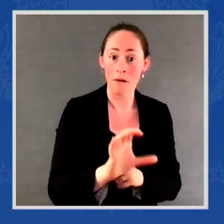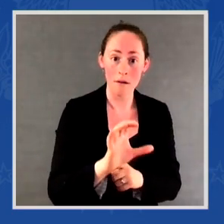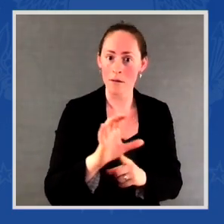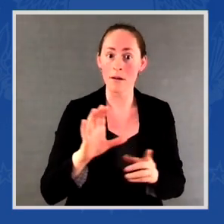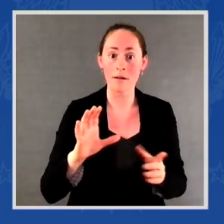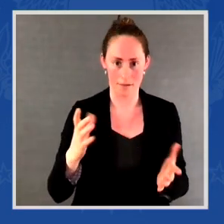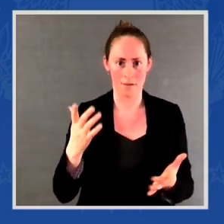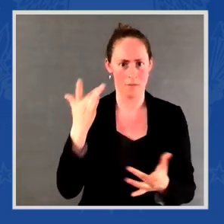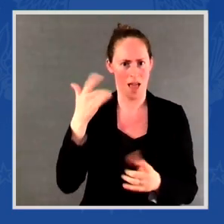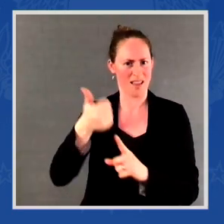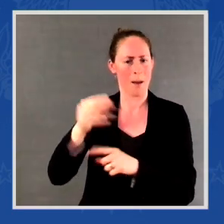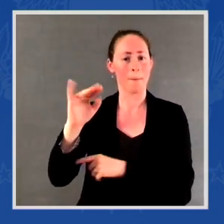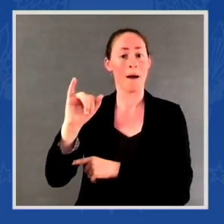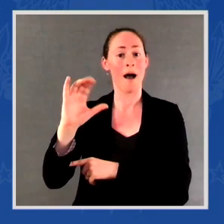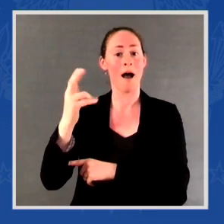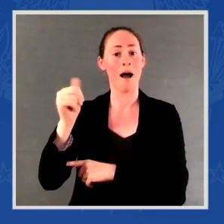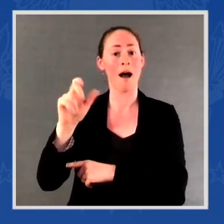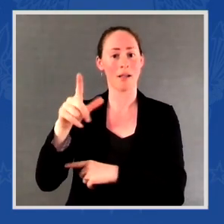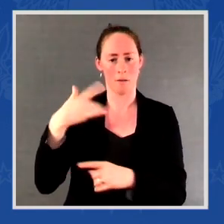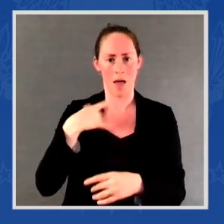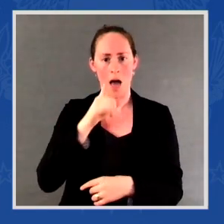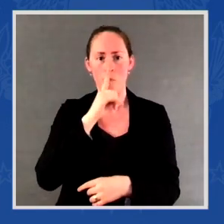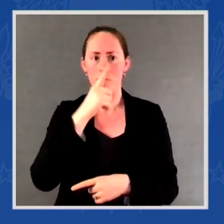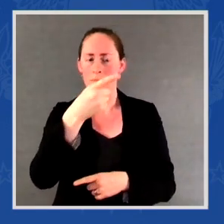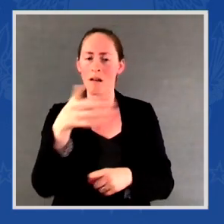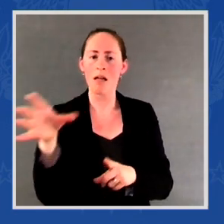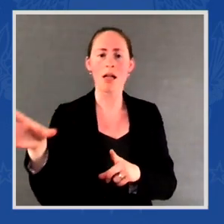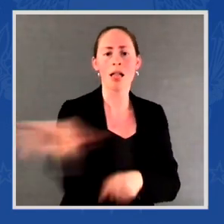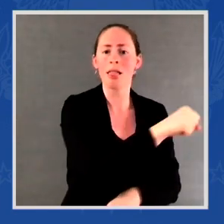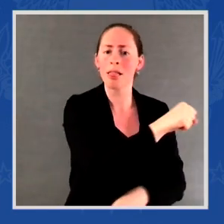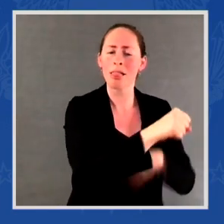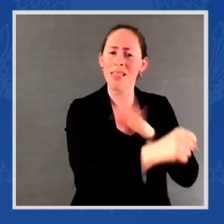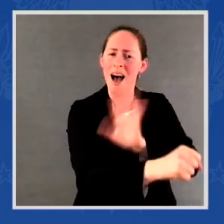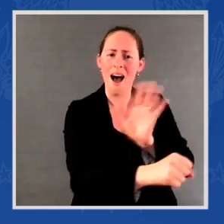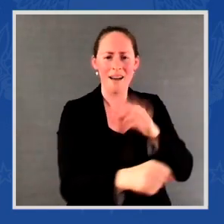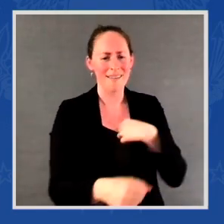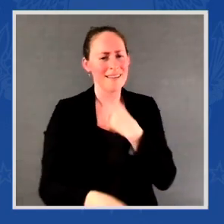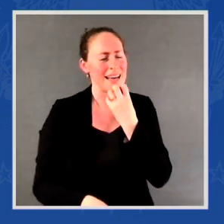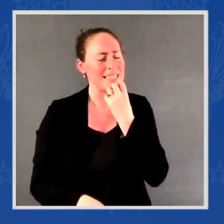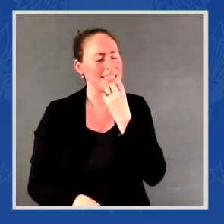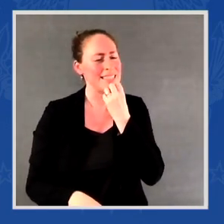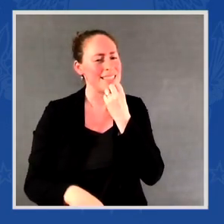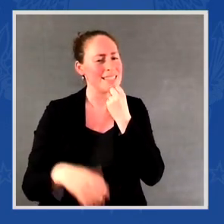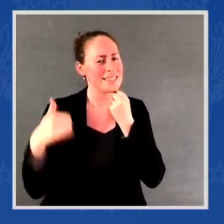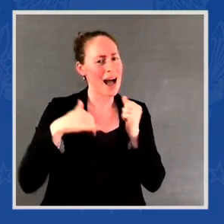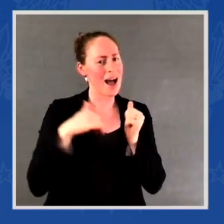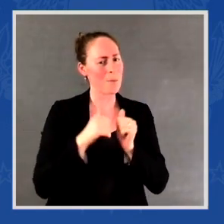Look, folks, he's doing one heck of a job at EPA. And if you want to talk about health,